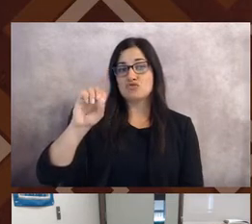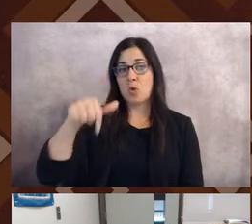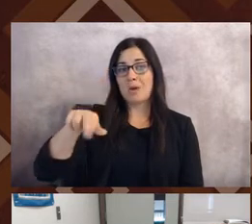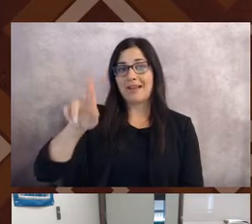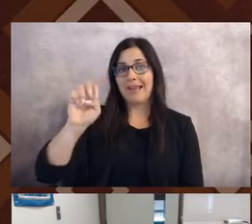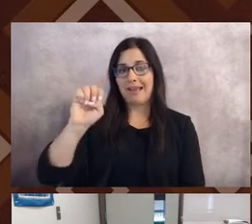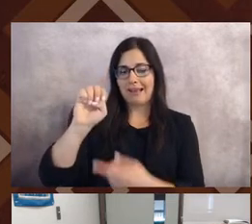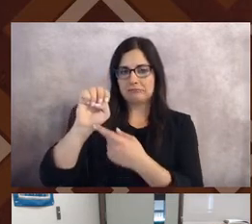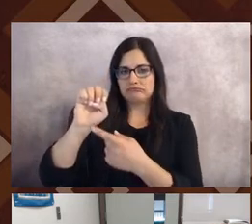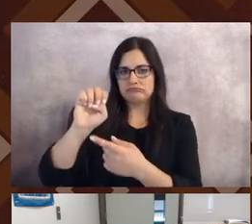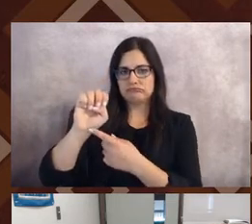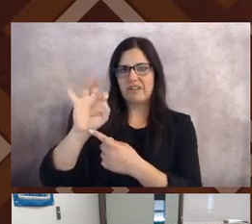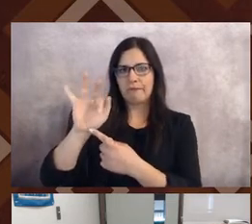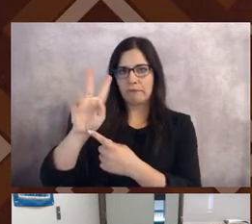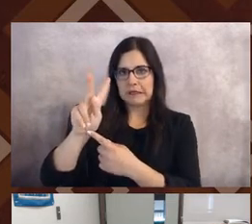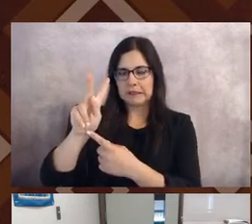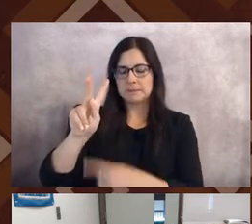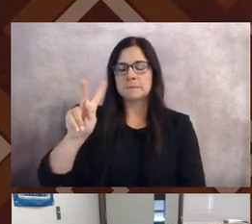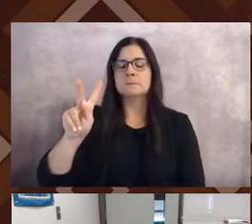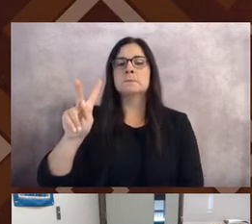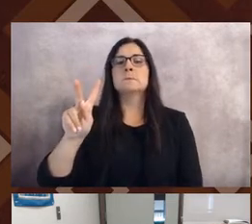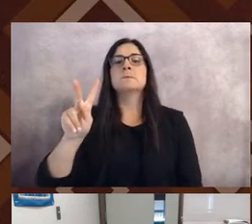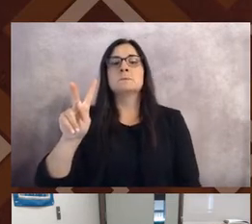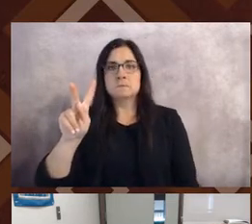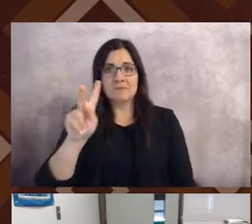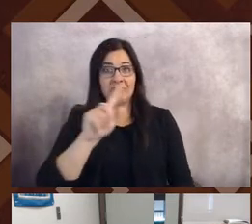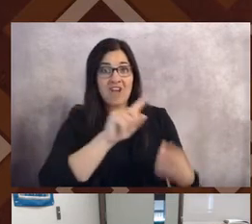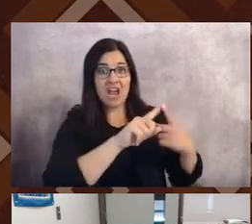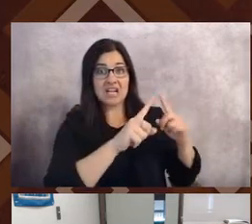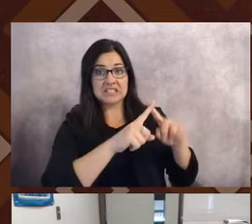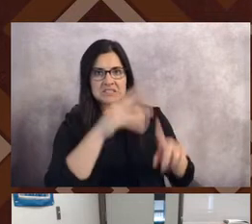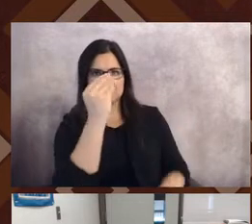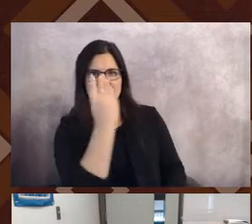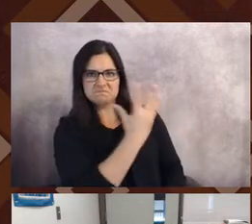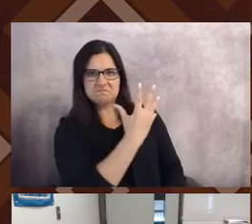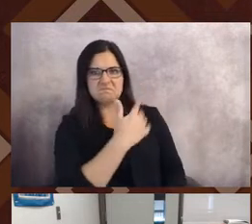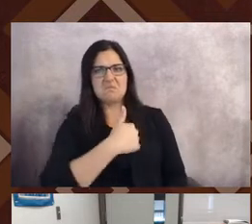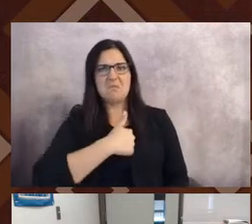and who told his friends, right, that he was going to go shoot some towelhead